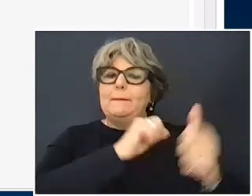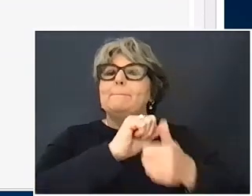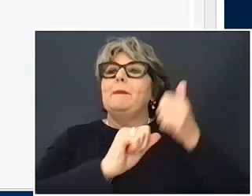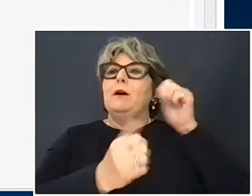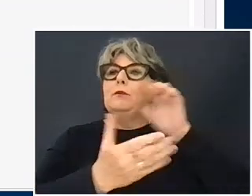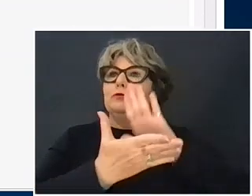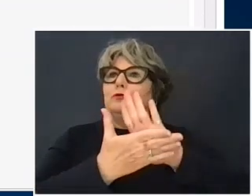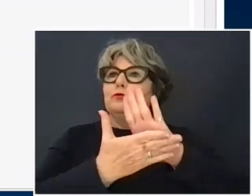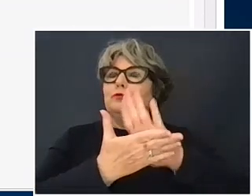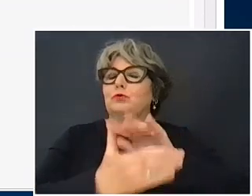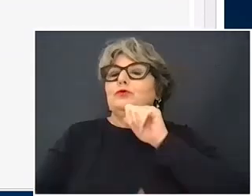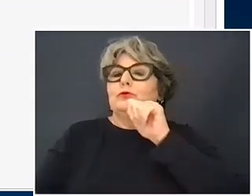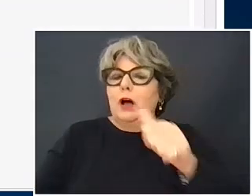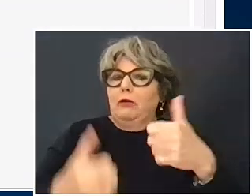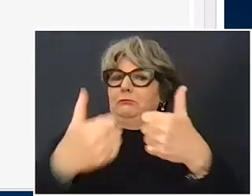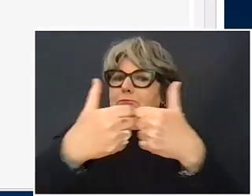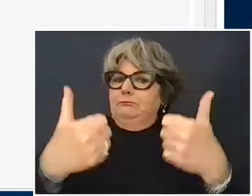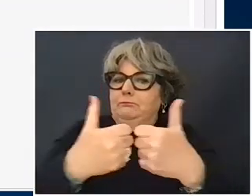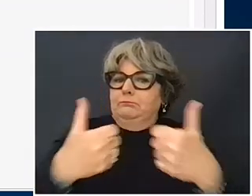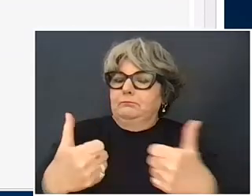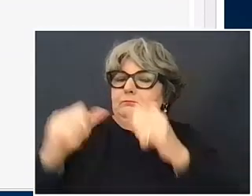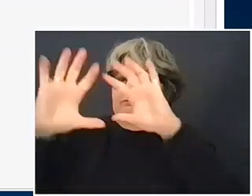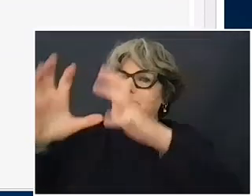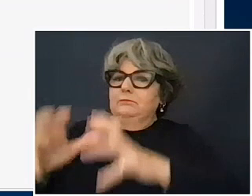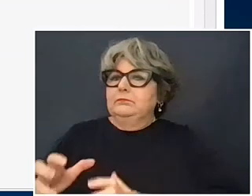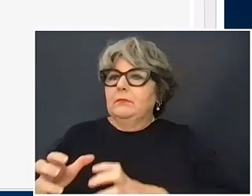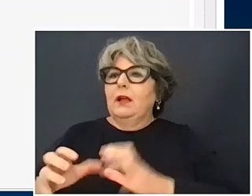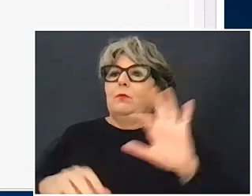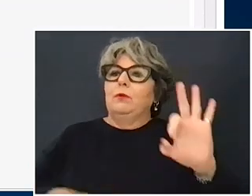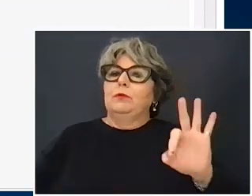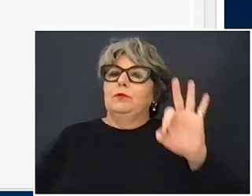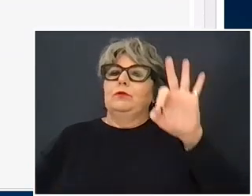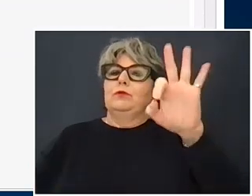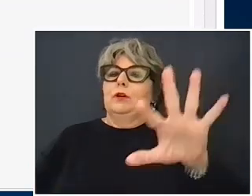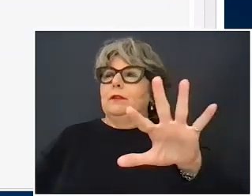So, I want to throw that caveat back into